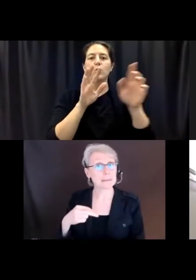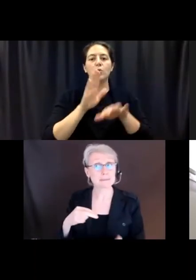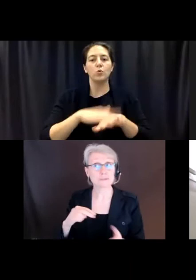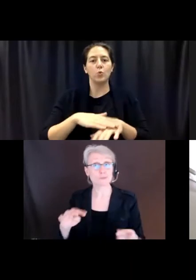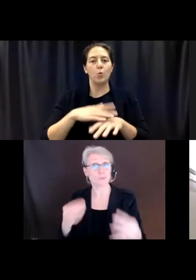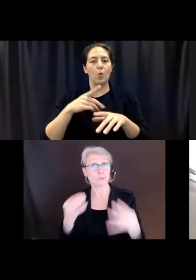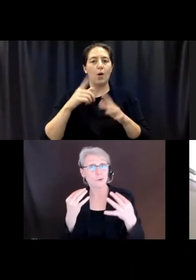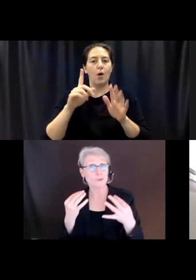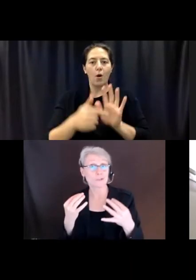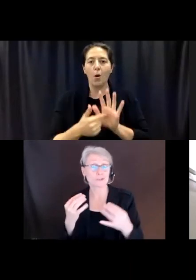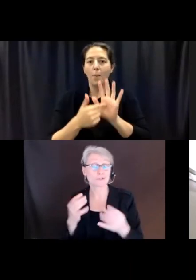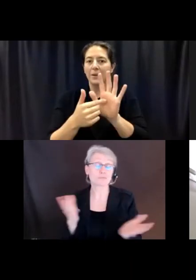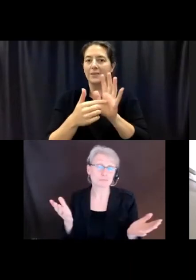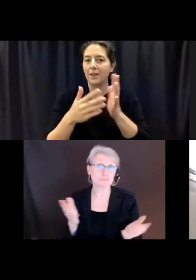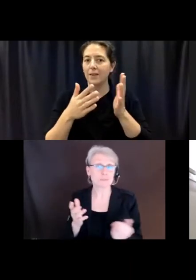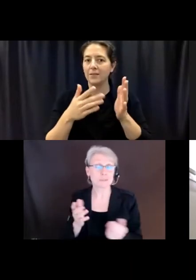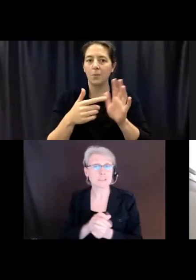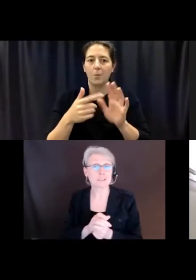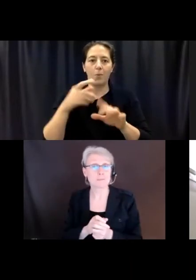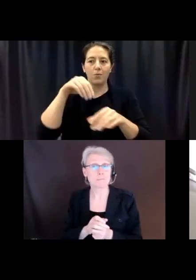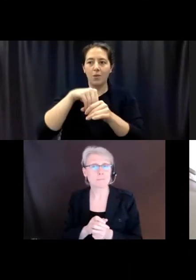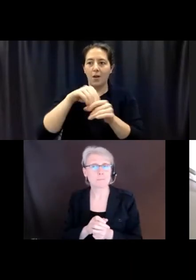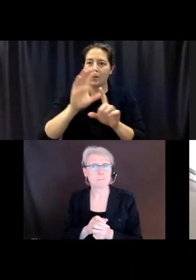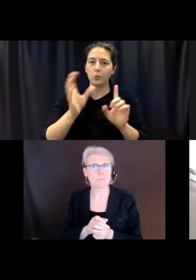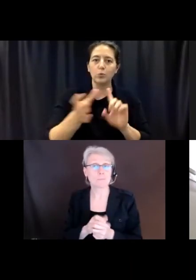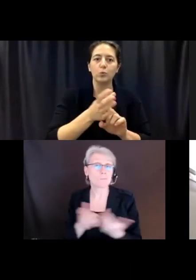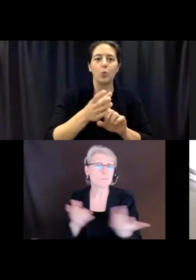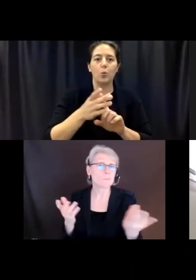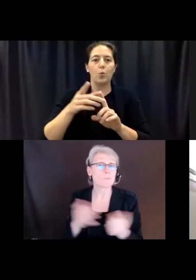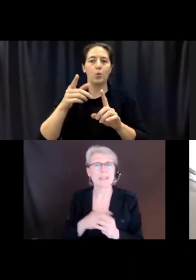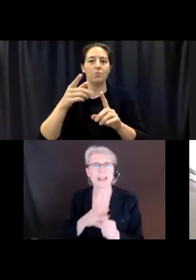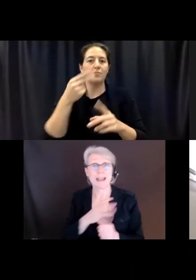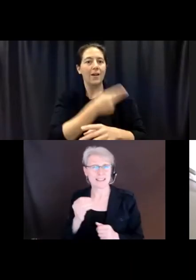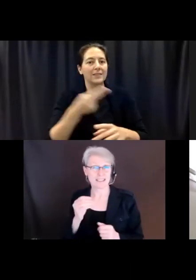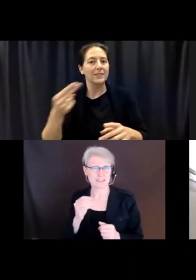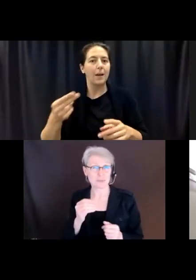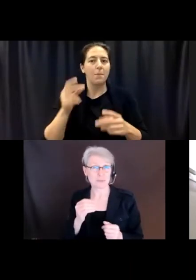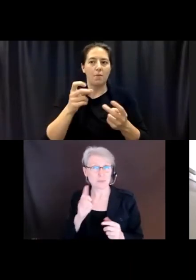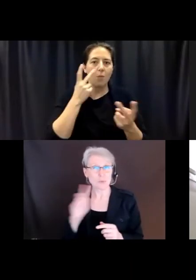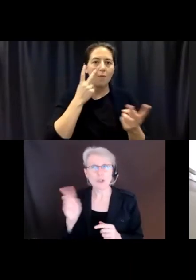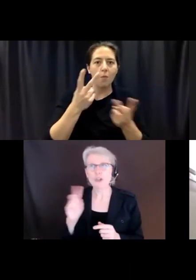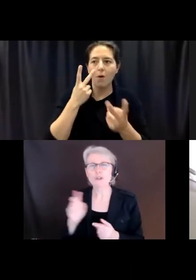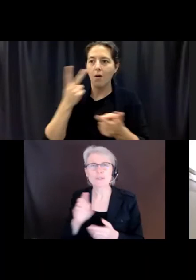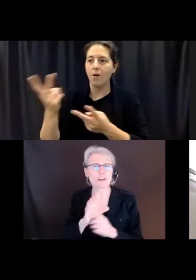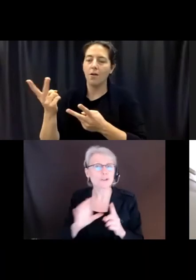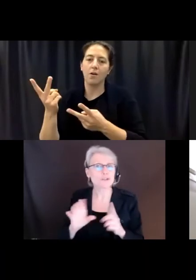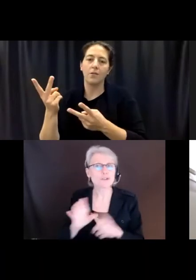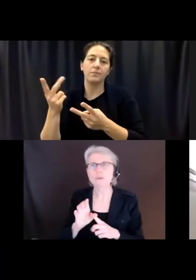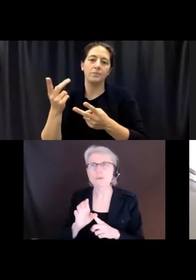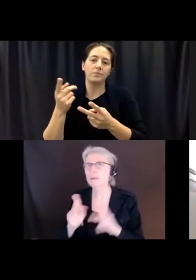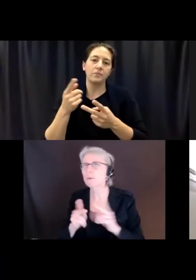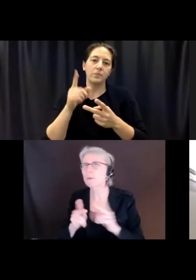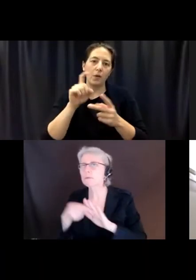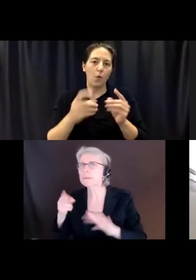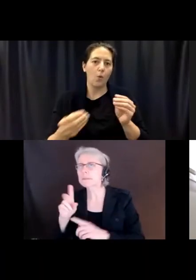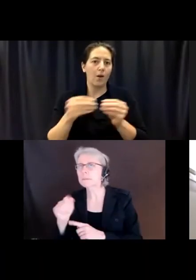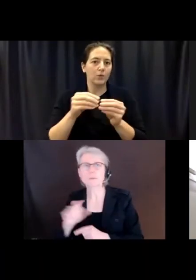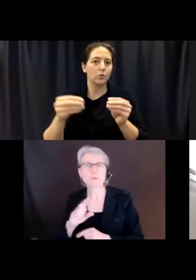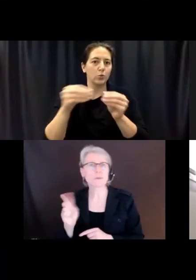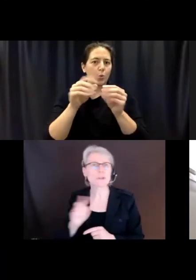REPRESENTATIONS IN MEDIA, REPRESENTATIONS IN CULTURE, WE NEED TO SHOW THAT THERE ARE